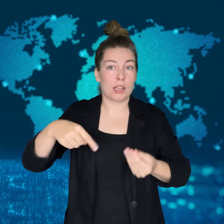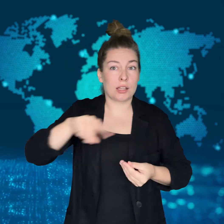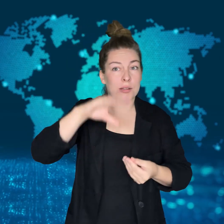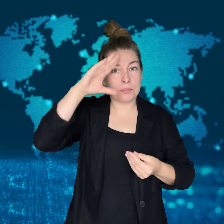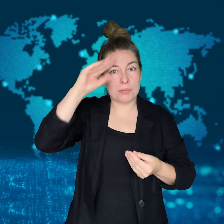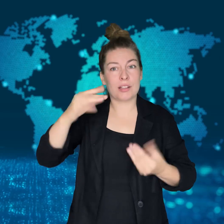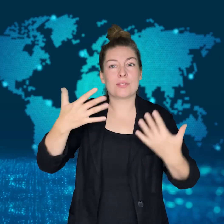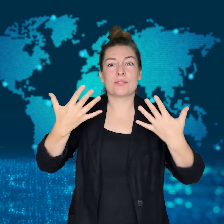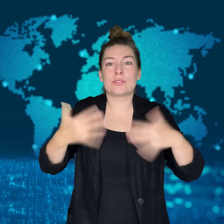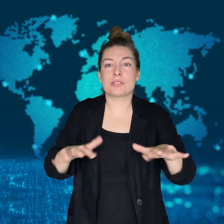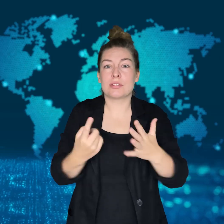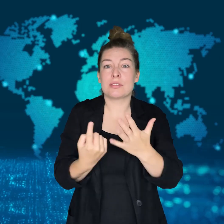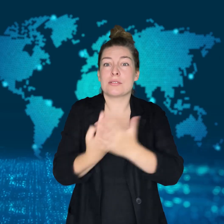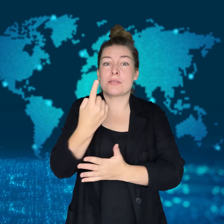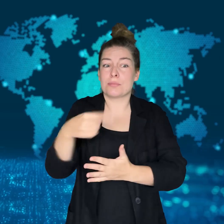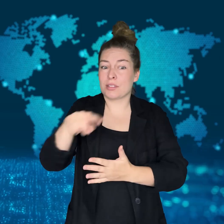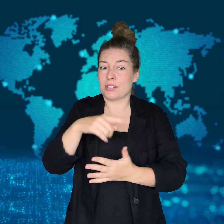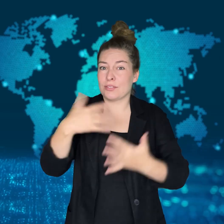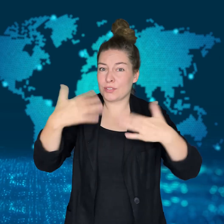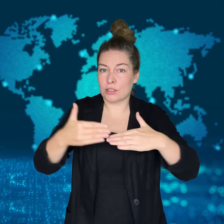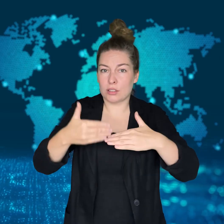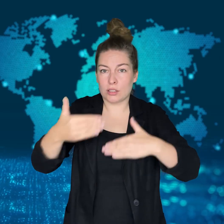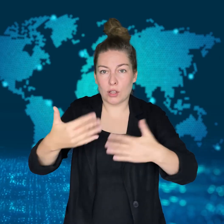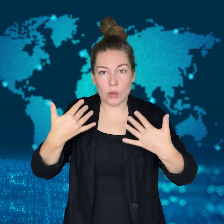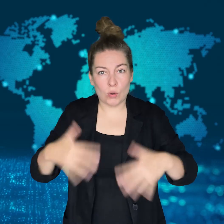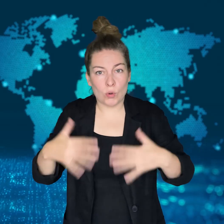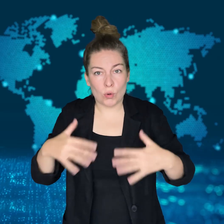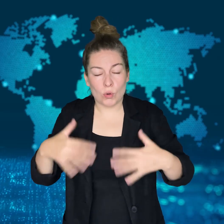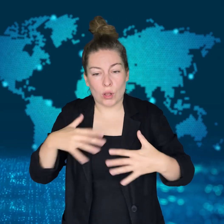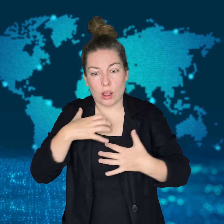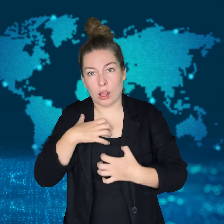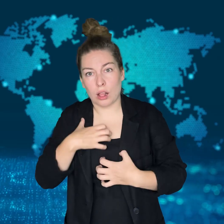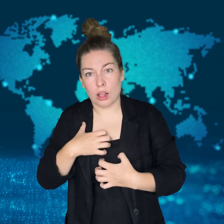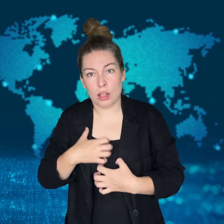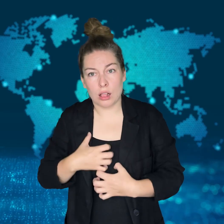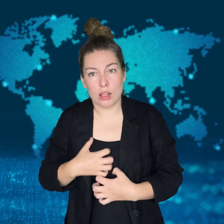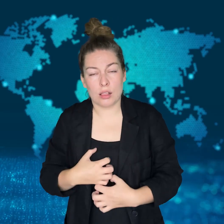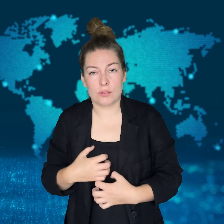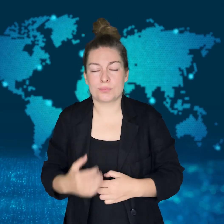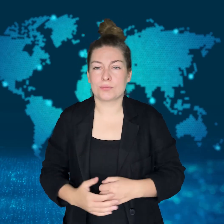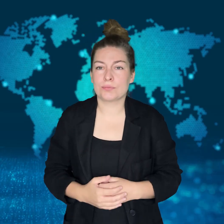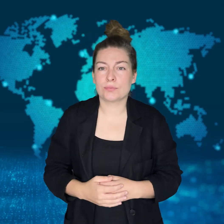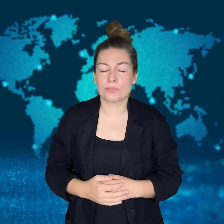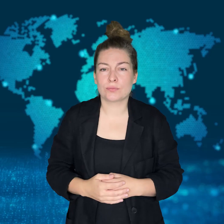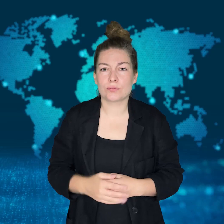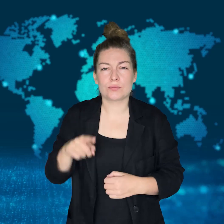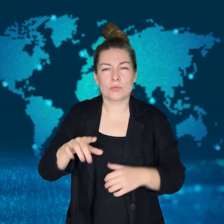They describe what happened graphically,